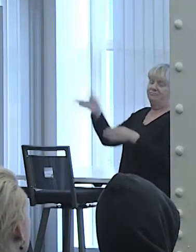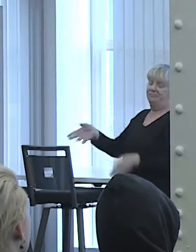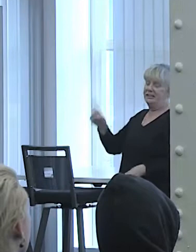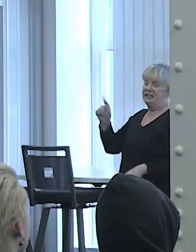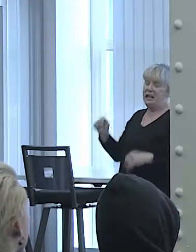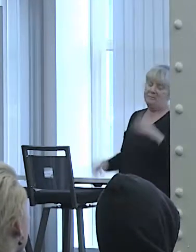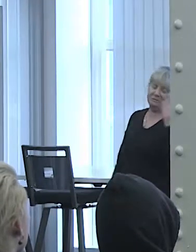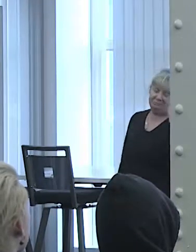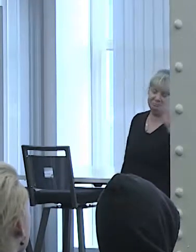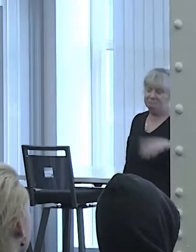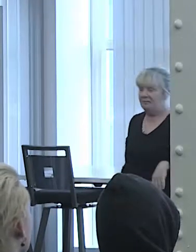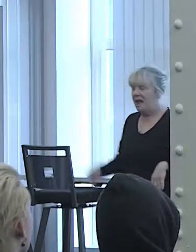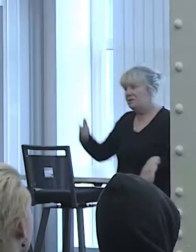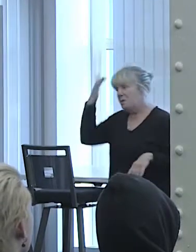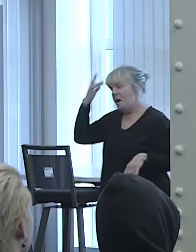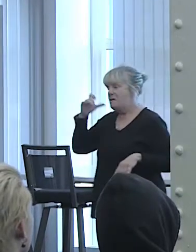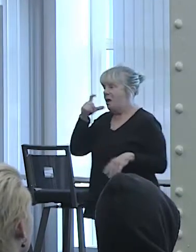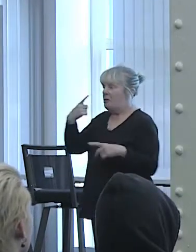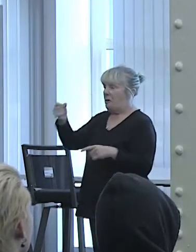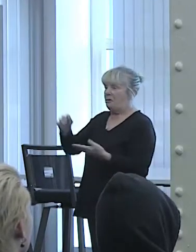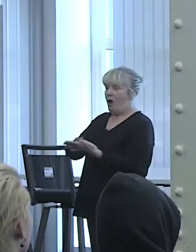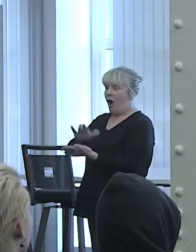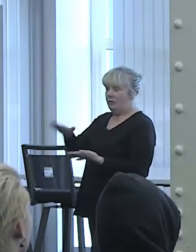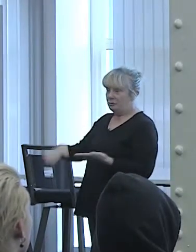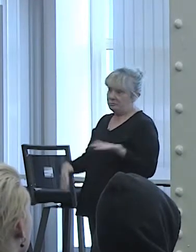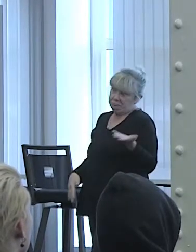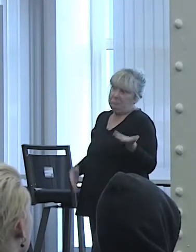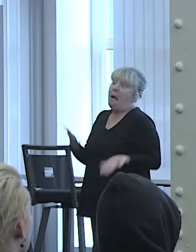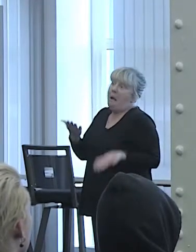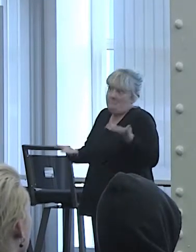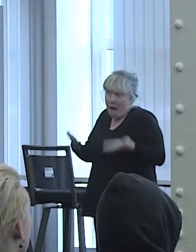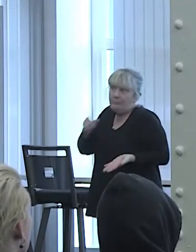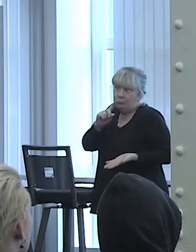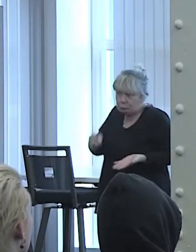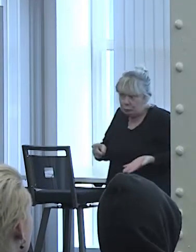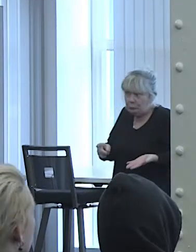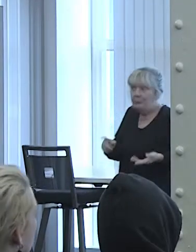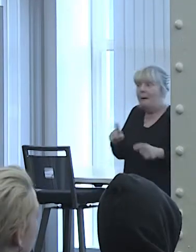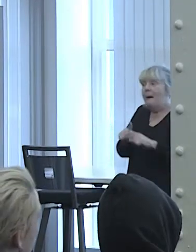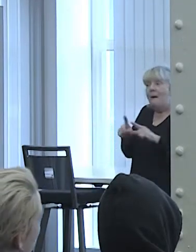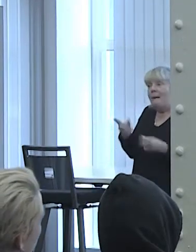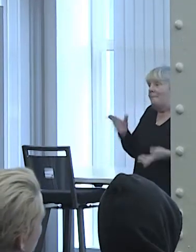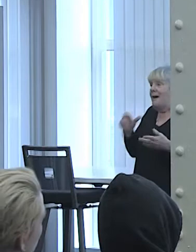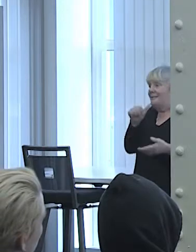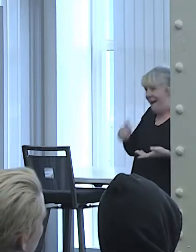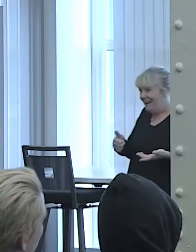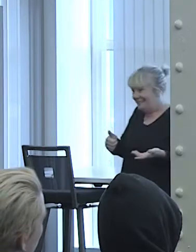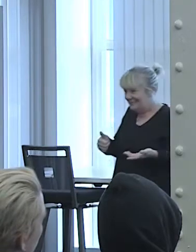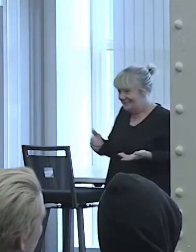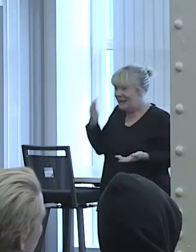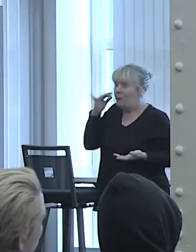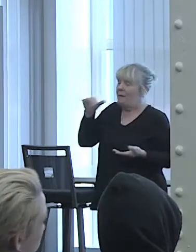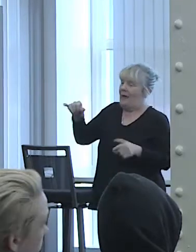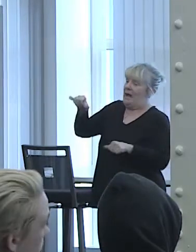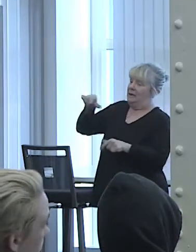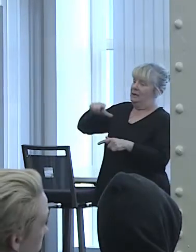That must be the reason you didn't go. And it might be the case, it might be the case. But that interaction is an example of how able-ism